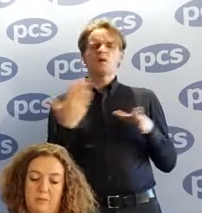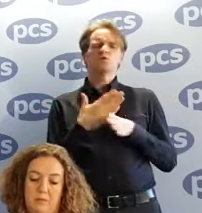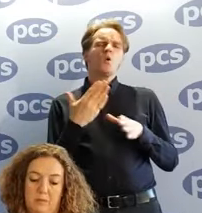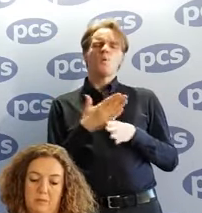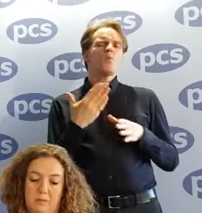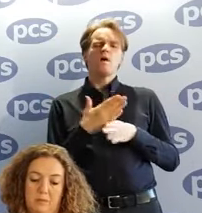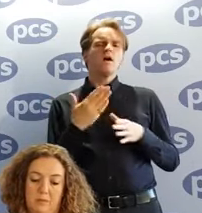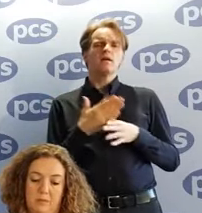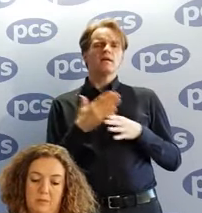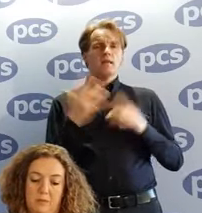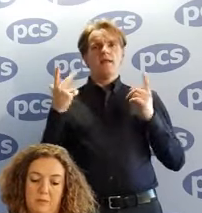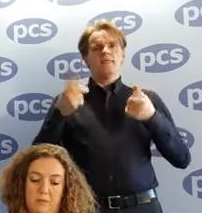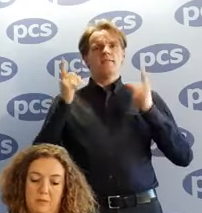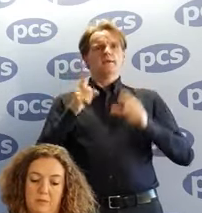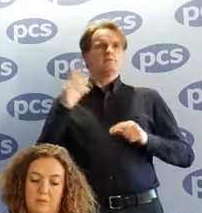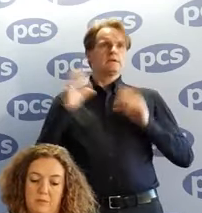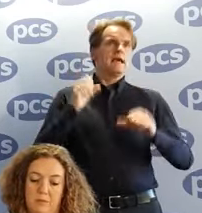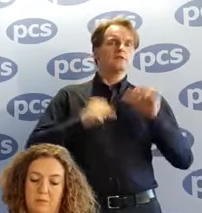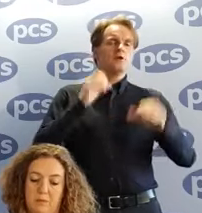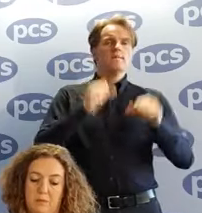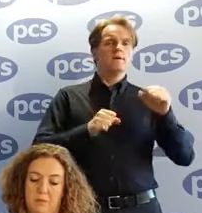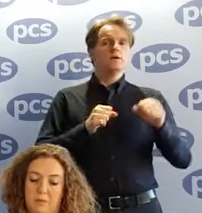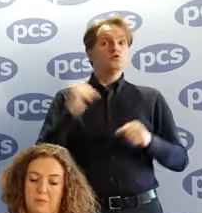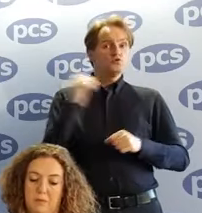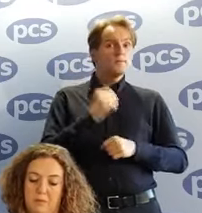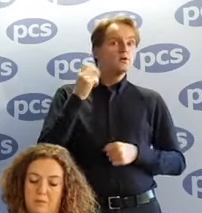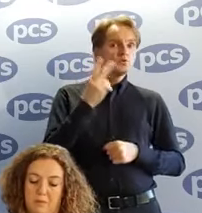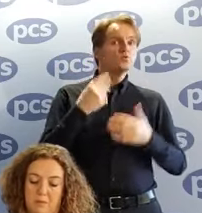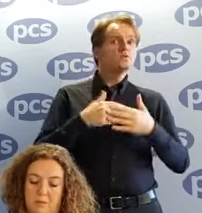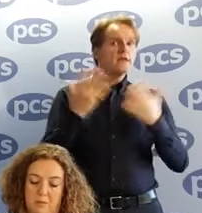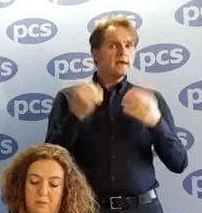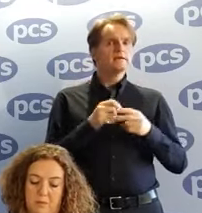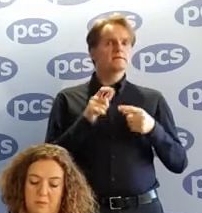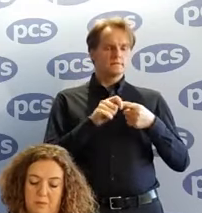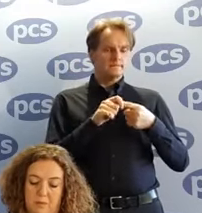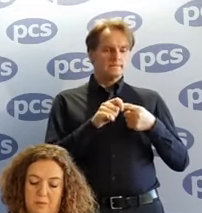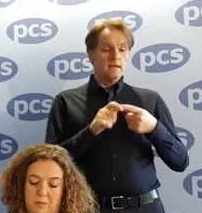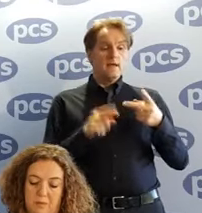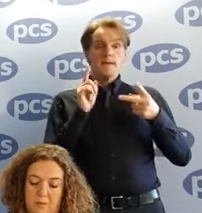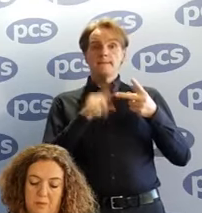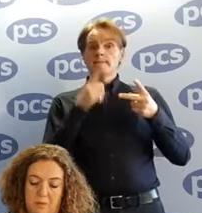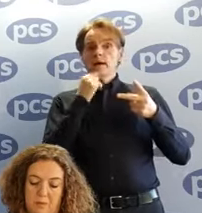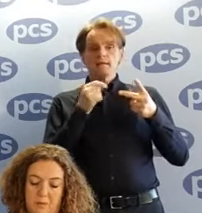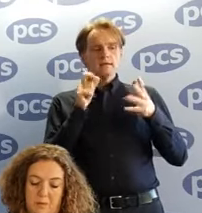overtime and a link question there - Dan Herbs has asked does Brexit strengthen